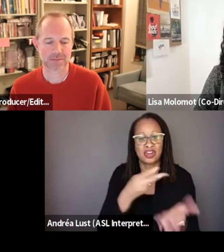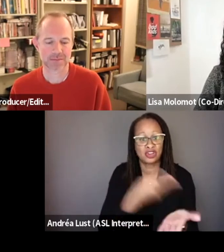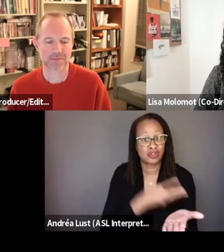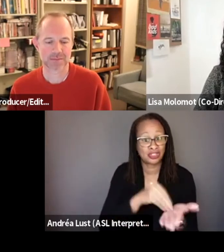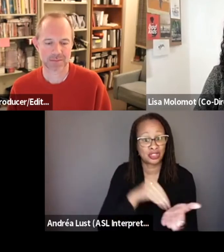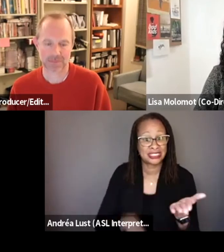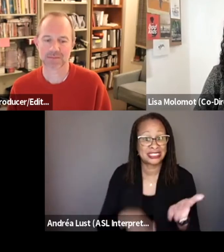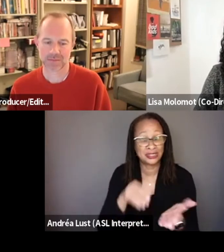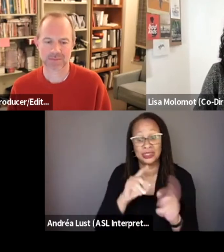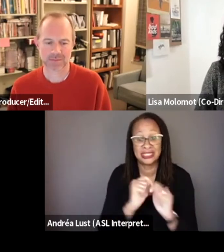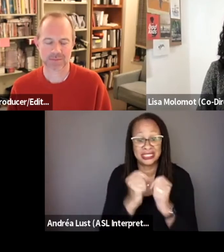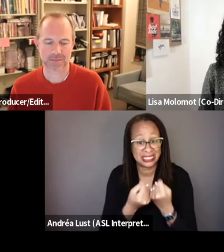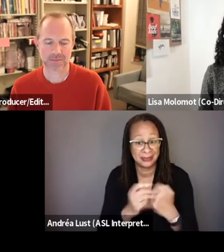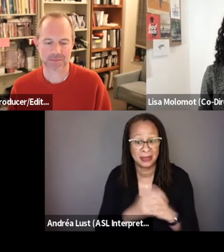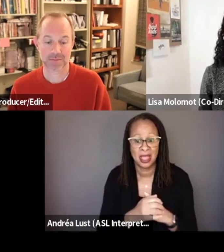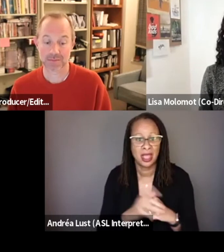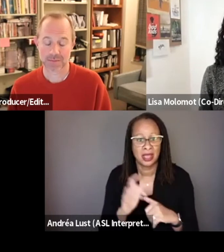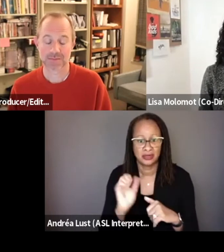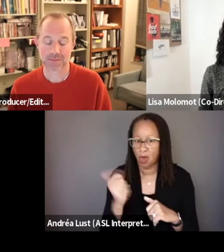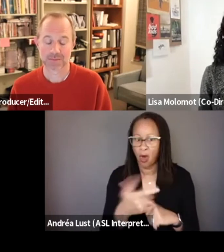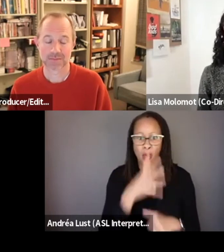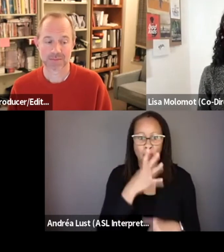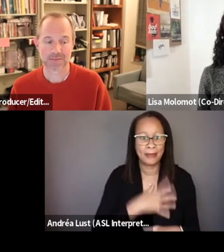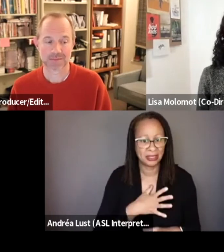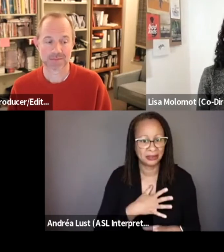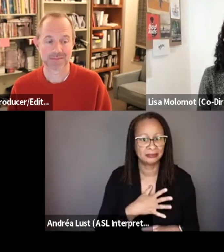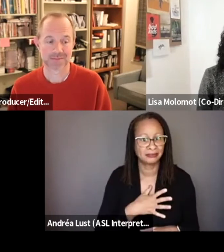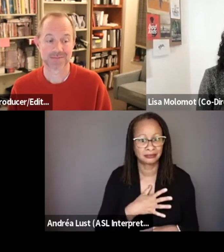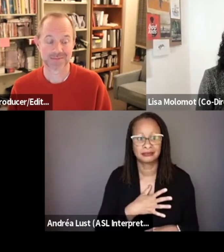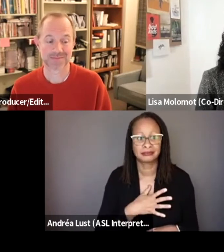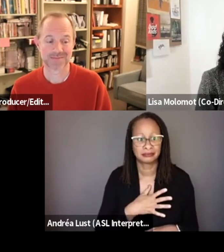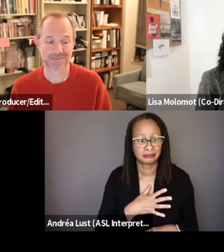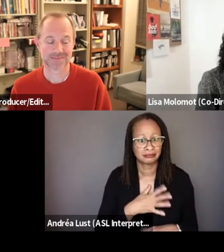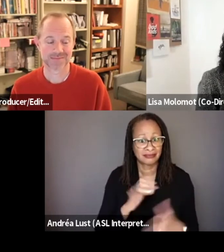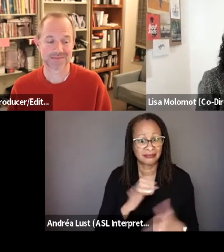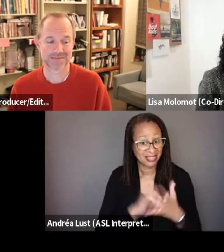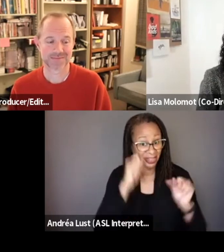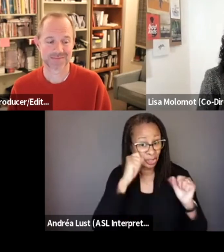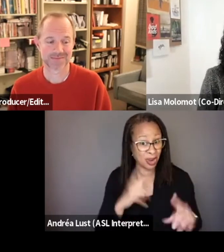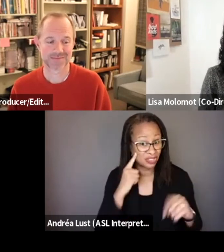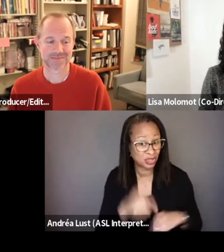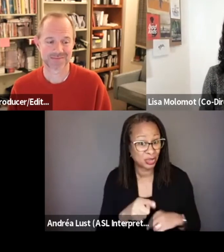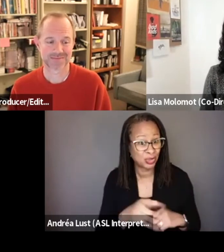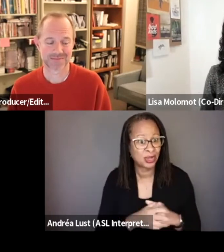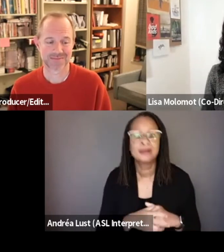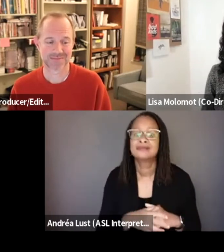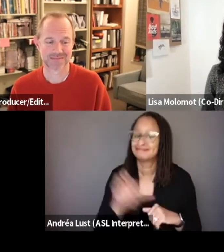of what looked like all women. I know. - Was that a surprise to you? That was a surprise to me.